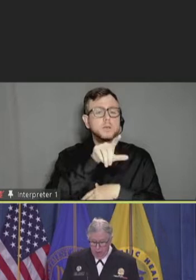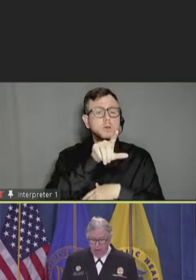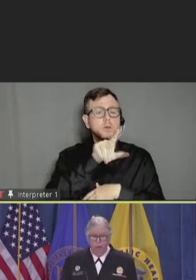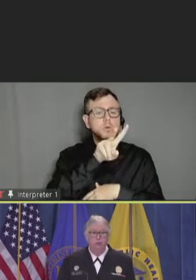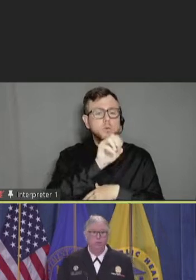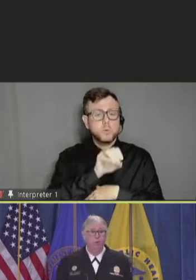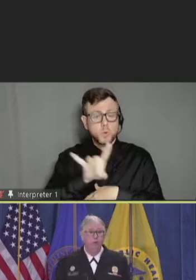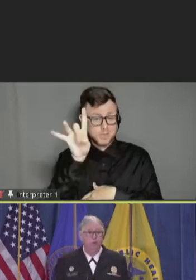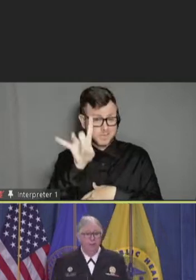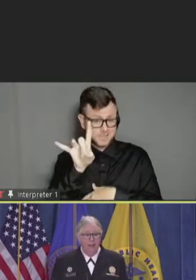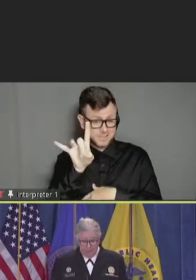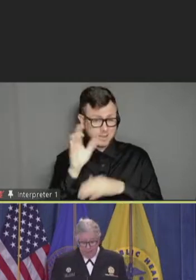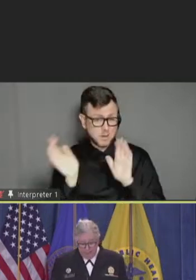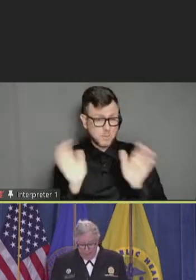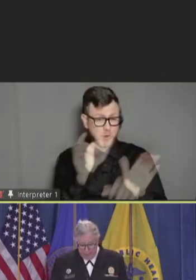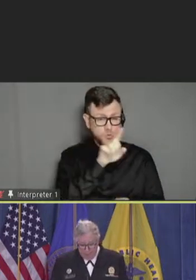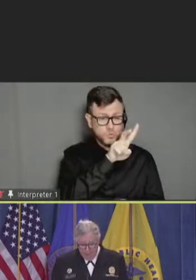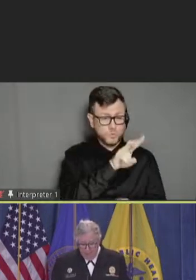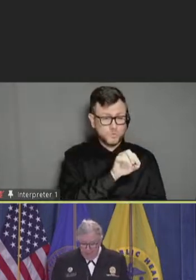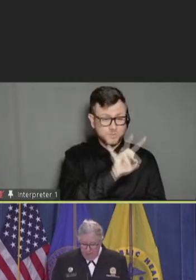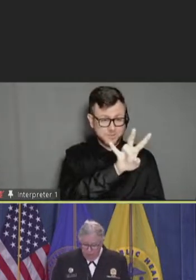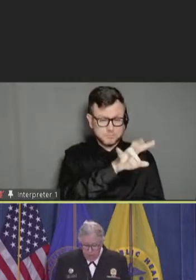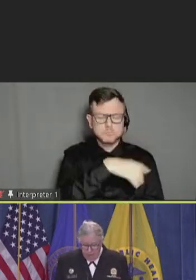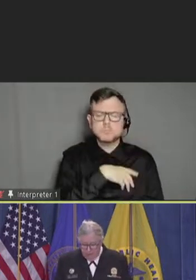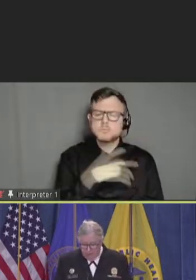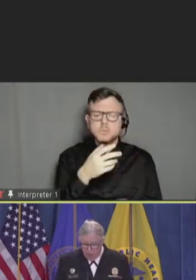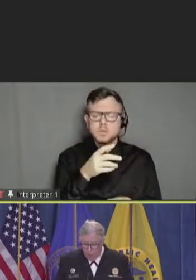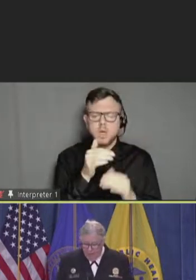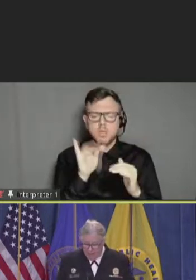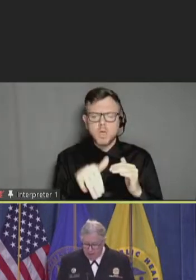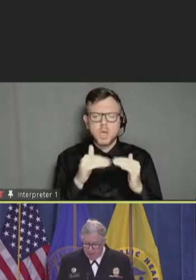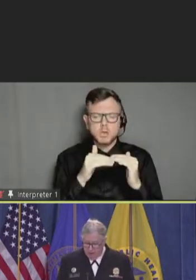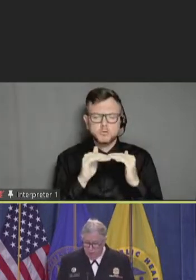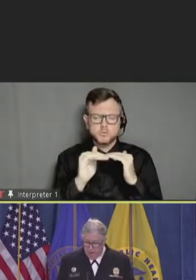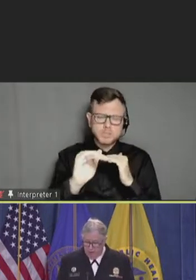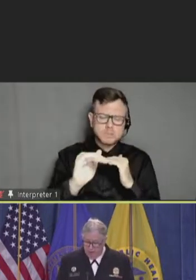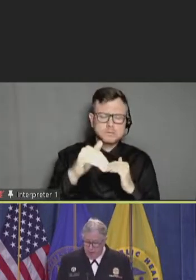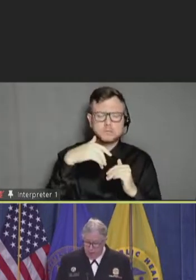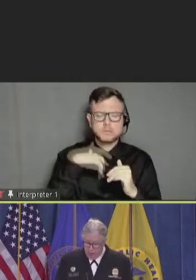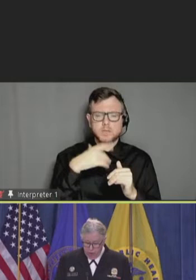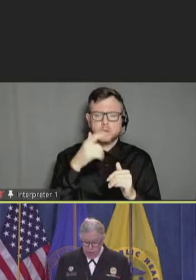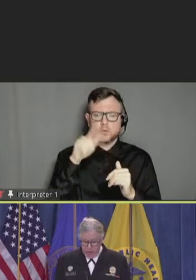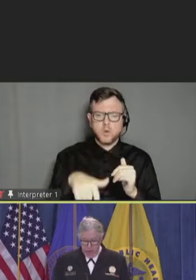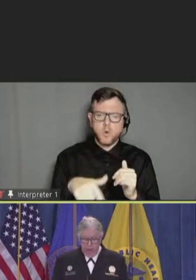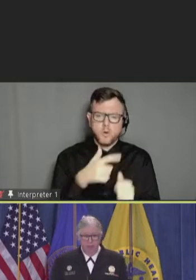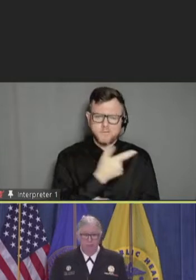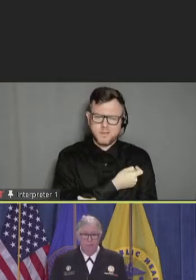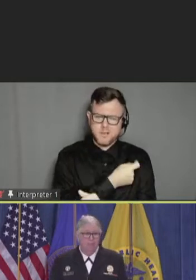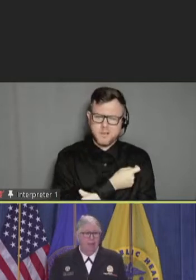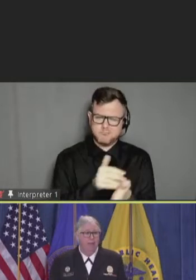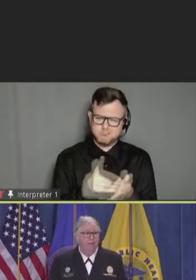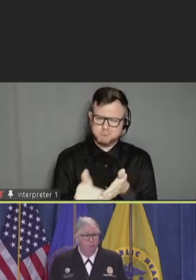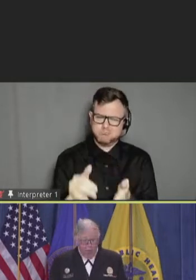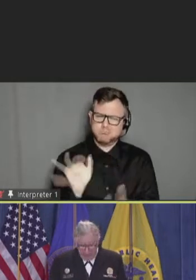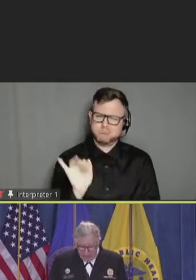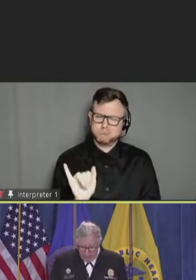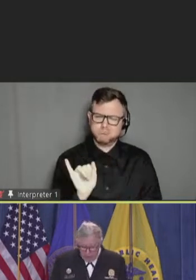those born in 2007. These trends and lower vaccination rates are concerning, may have a variety of causes.